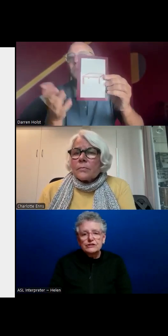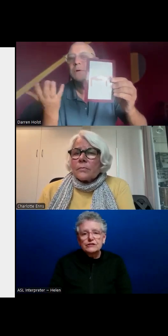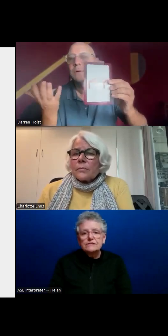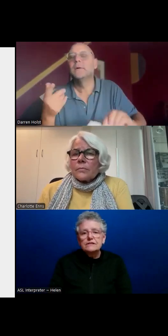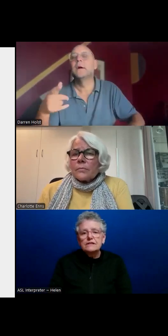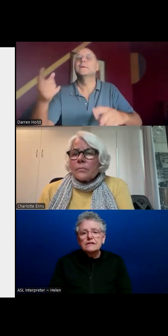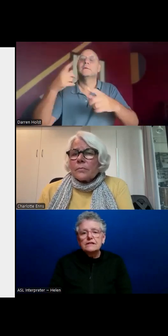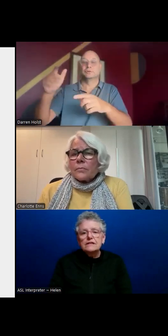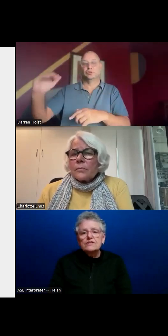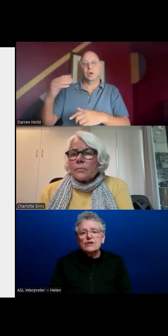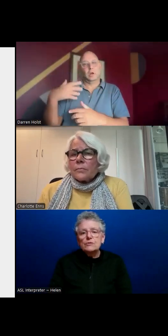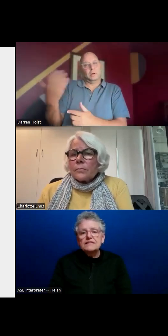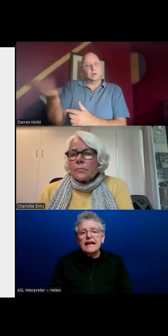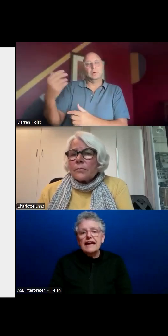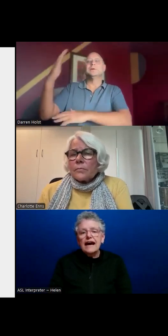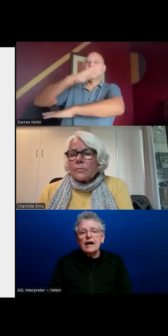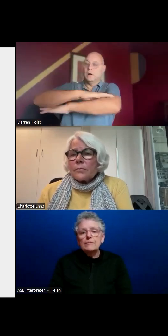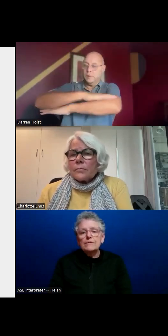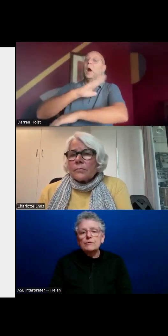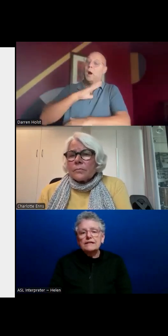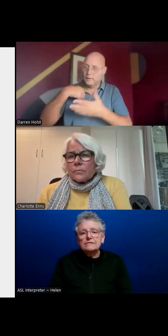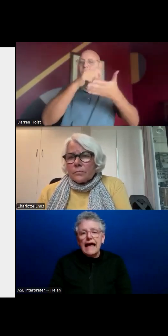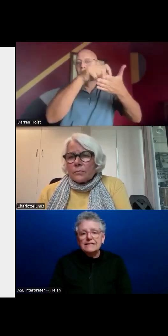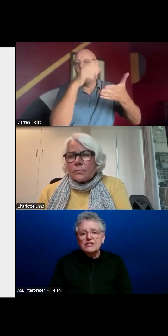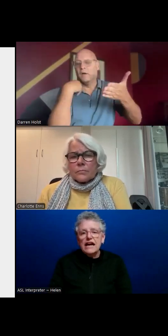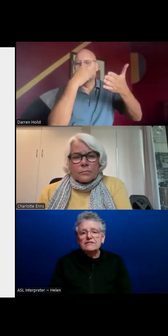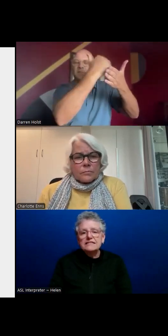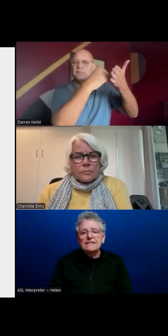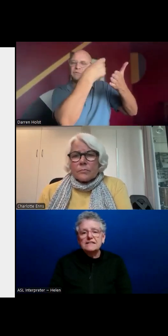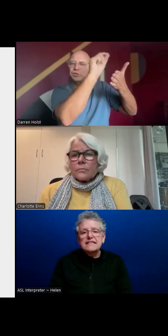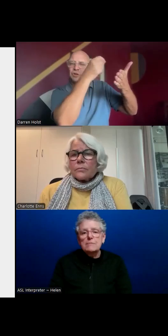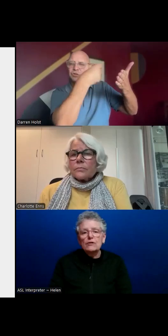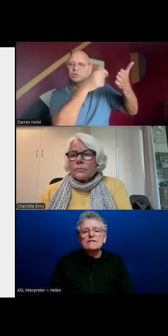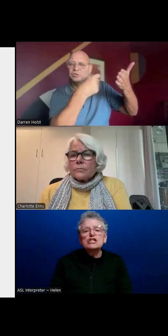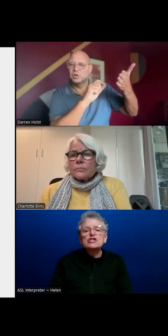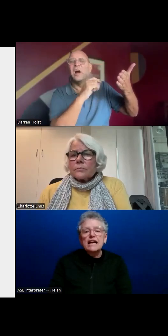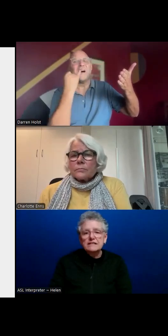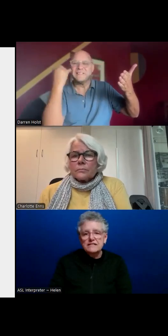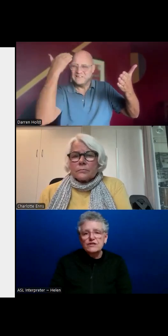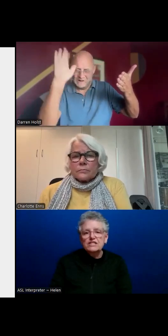Sure, sure. So you would say, you would ask the child to sign this table and there's a checklist